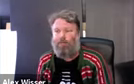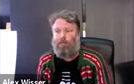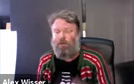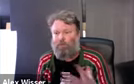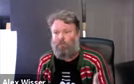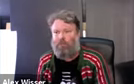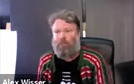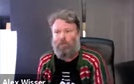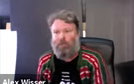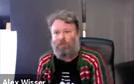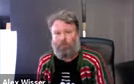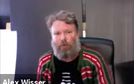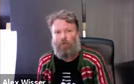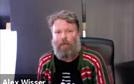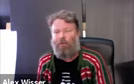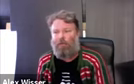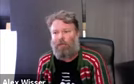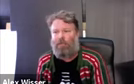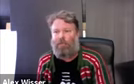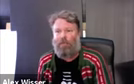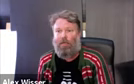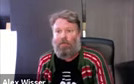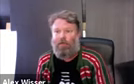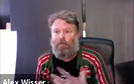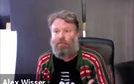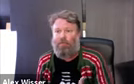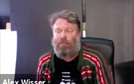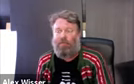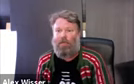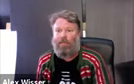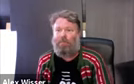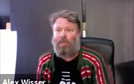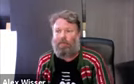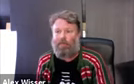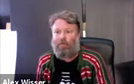trouble we had was actually not - we shouldn't look at it as a bad thing.